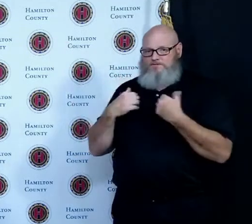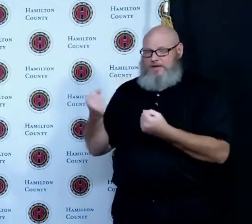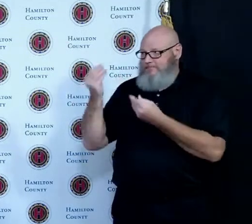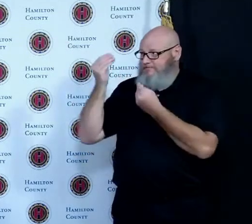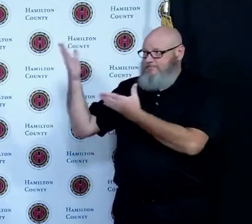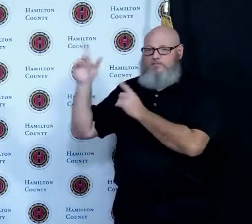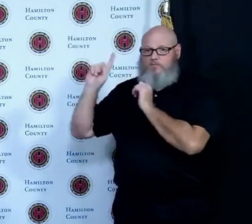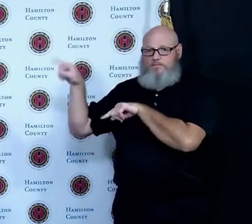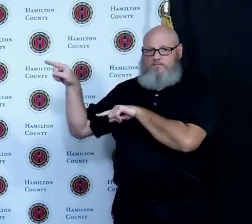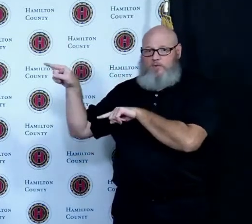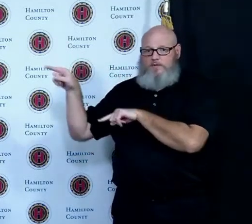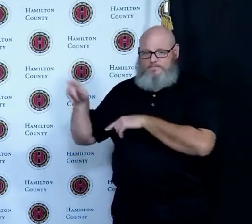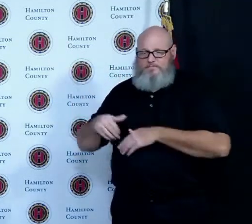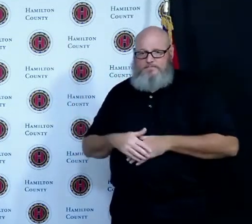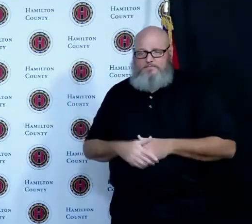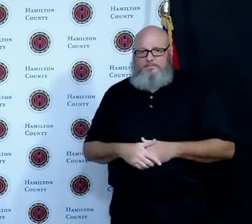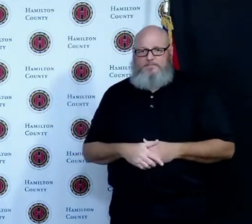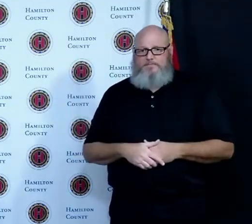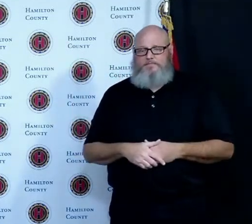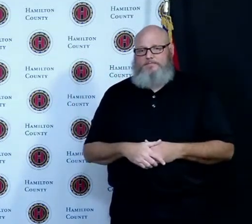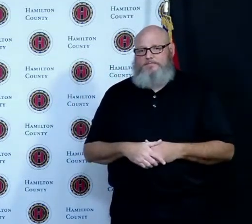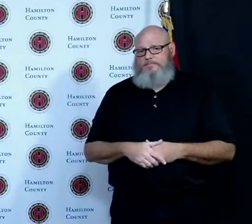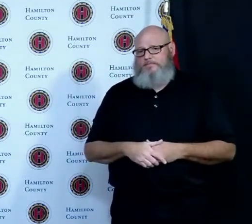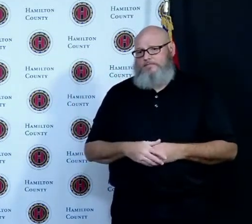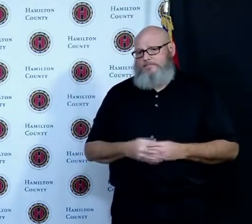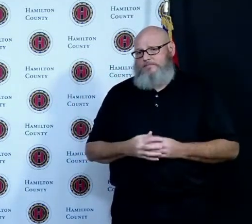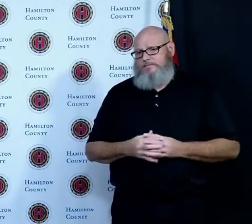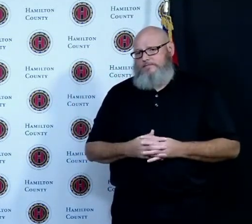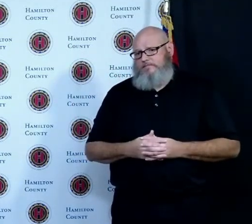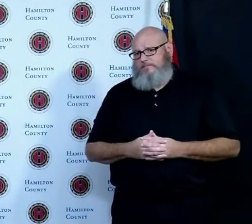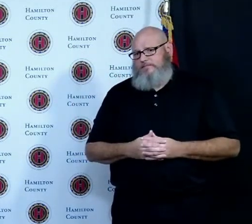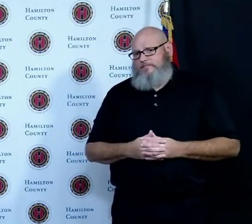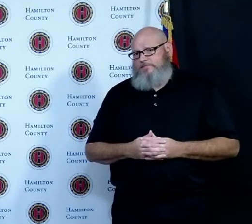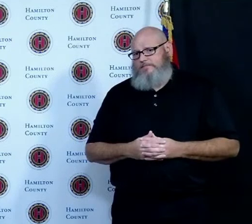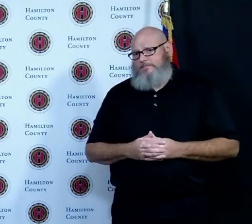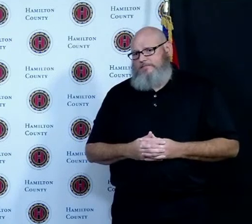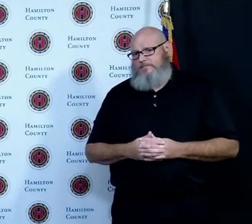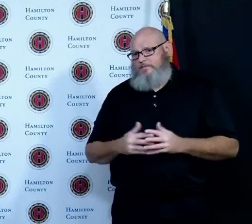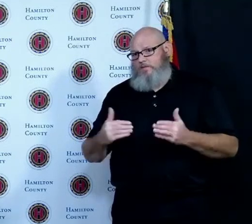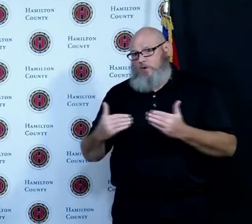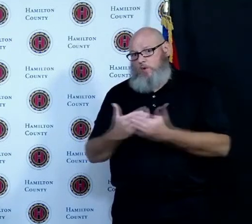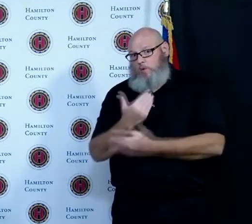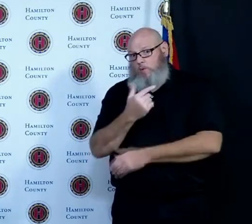this new vaccine and this in this novel pandemic I think there are instances where errors can happen